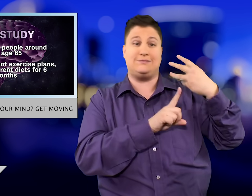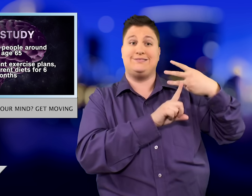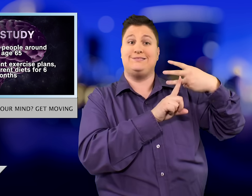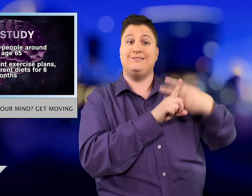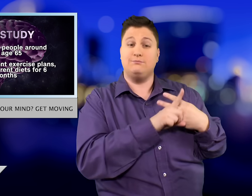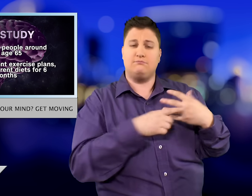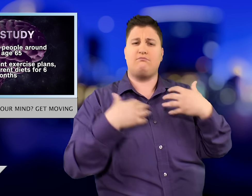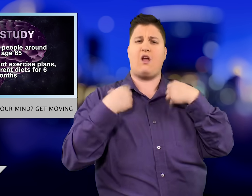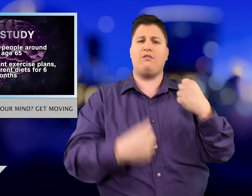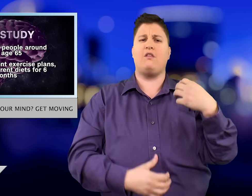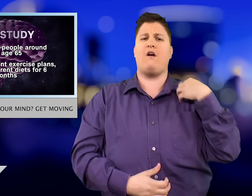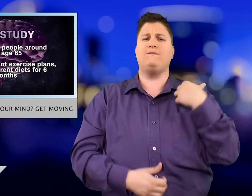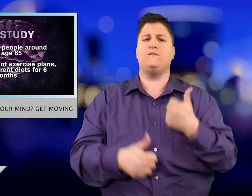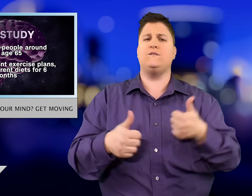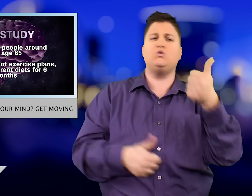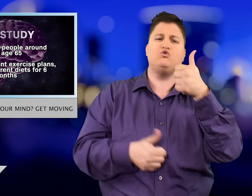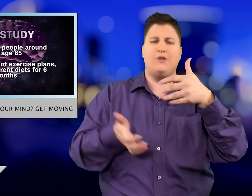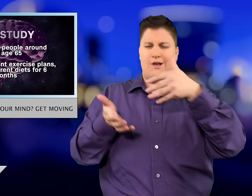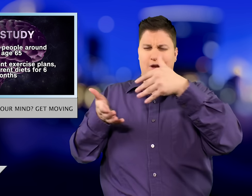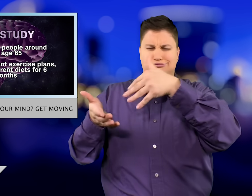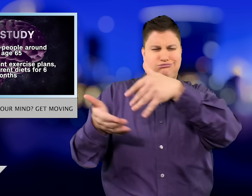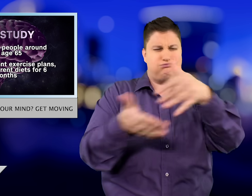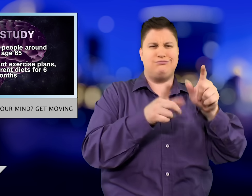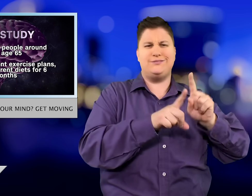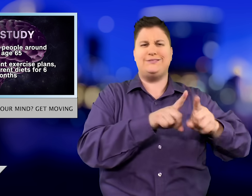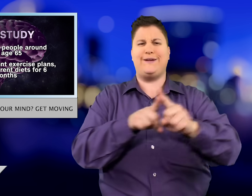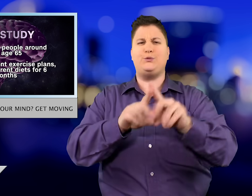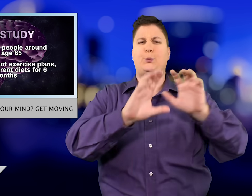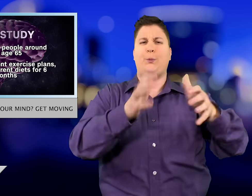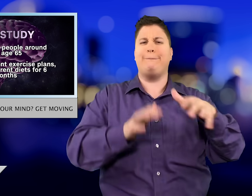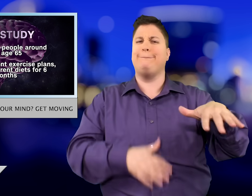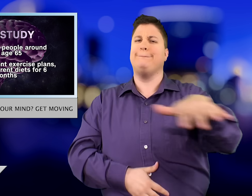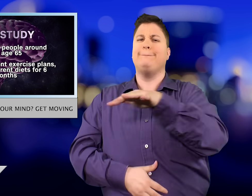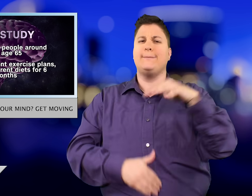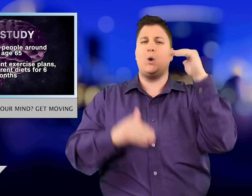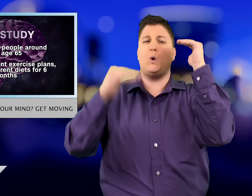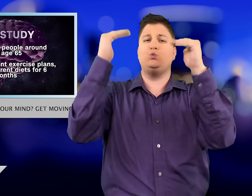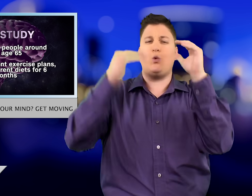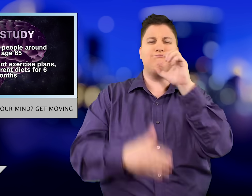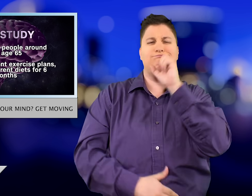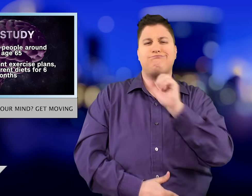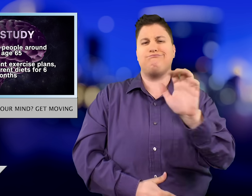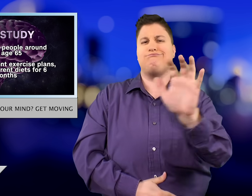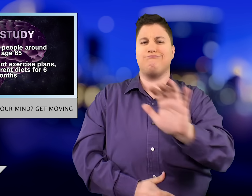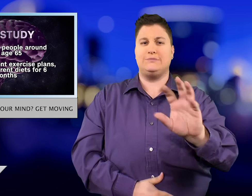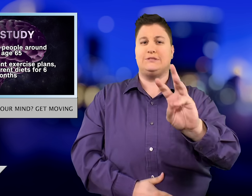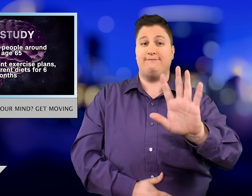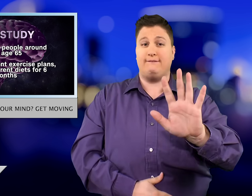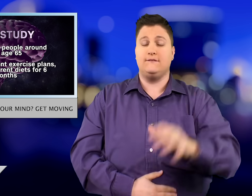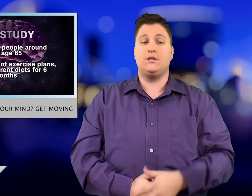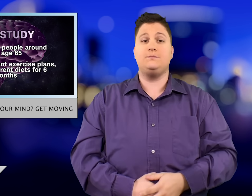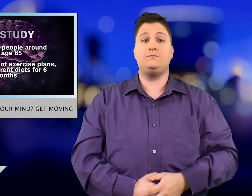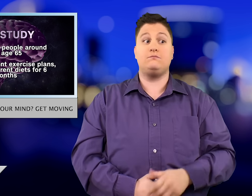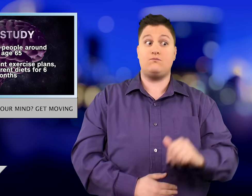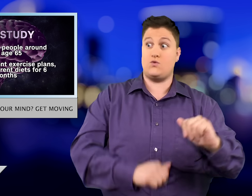Over six months, health experts studied different groups of adults around the age of 65.